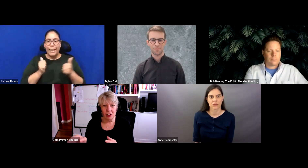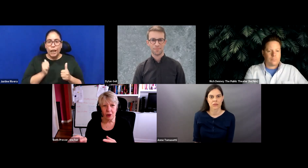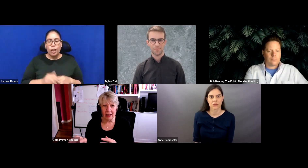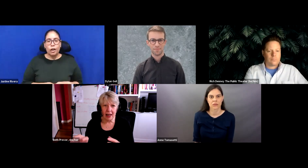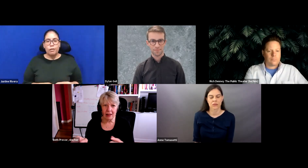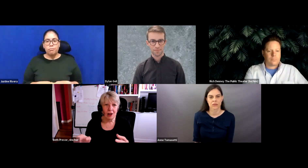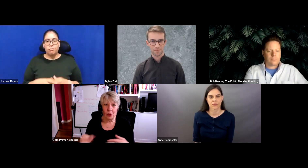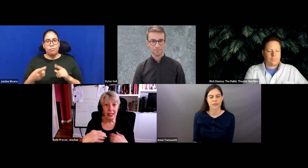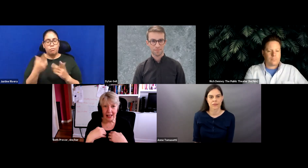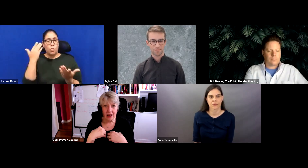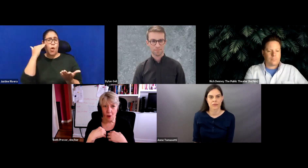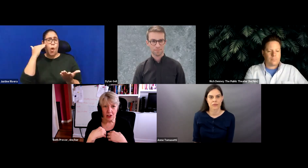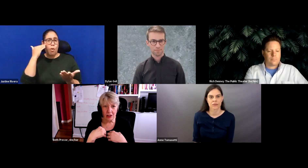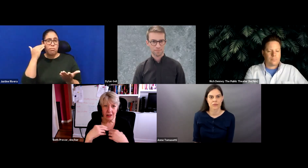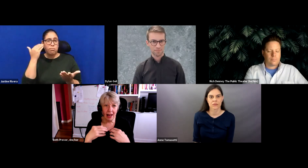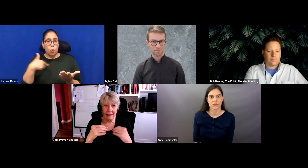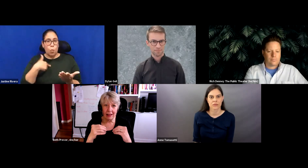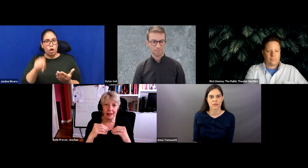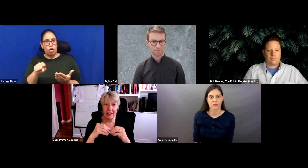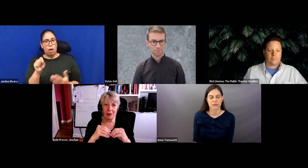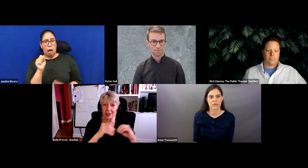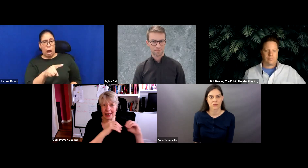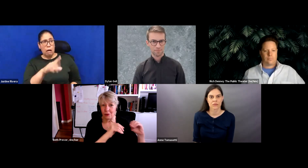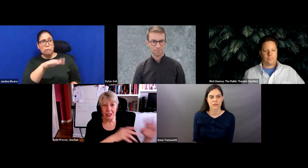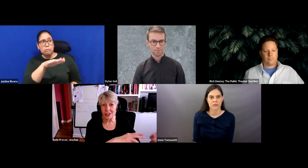knowing that we could ask a question and then it was Rich's